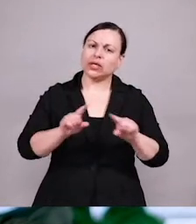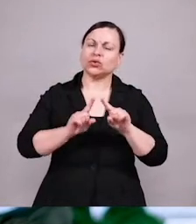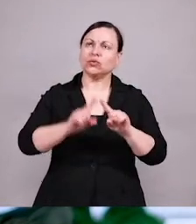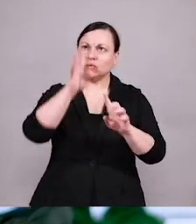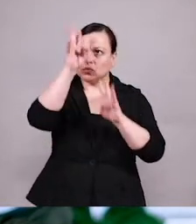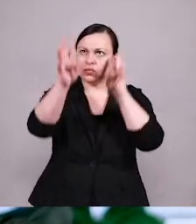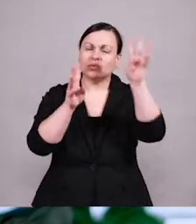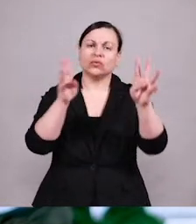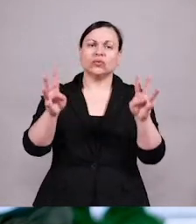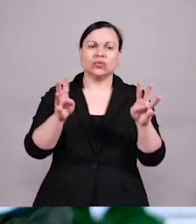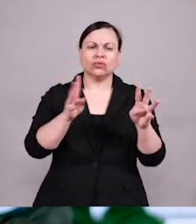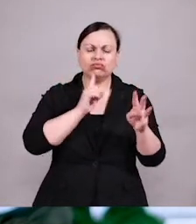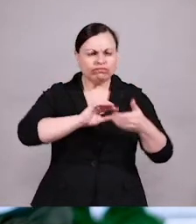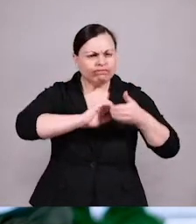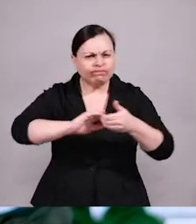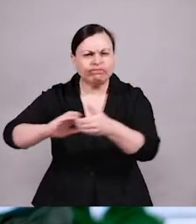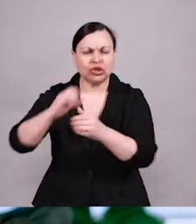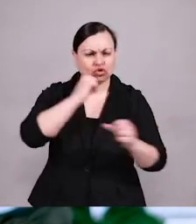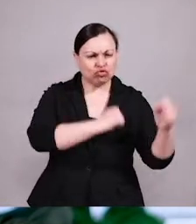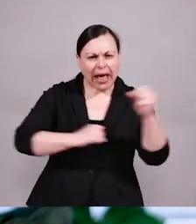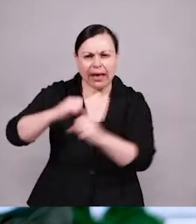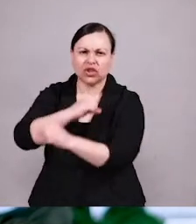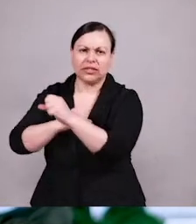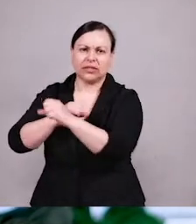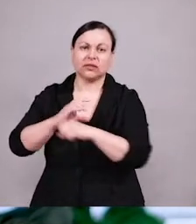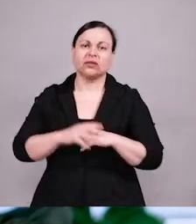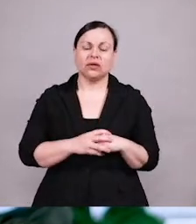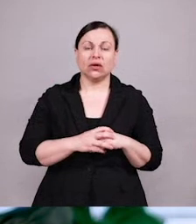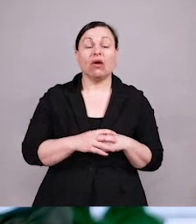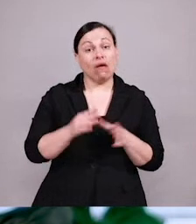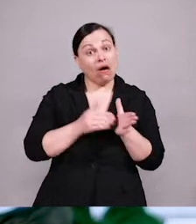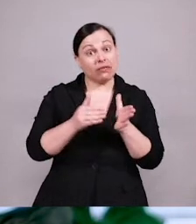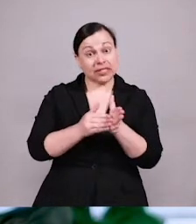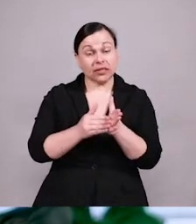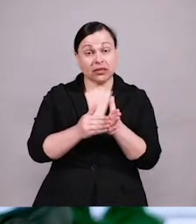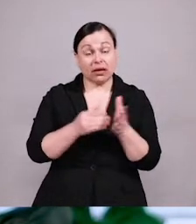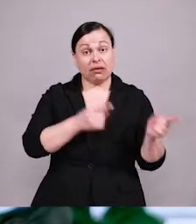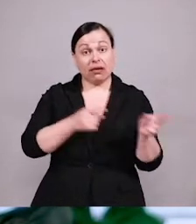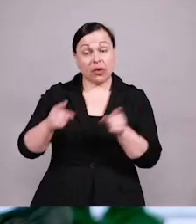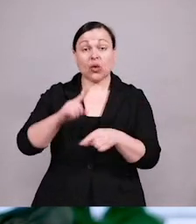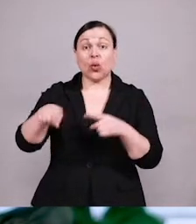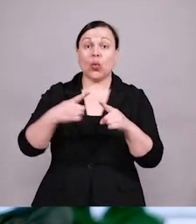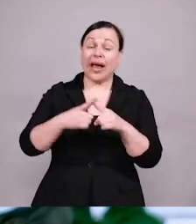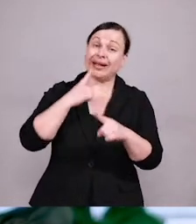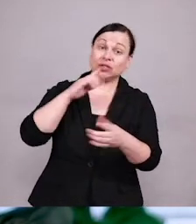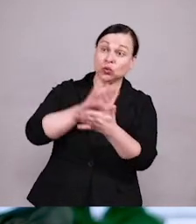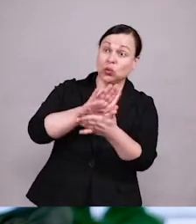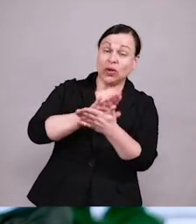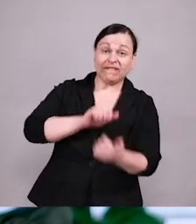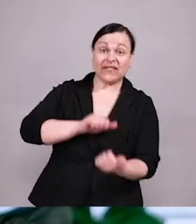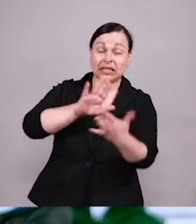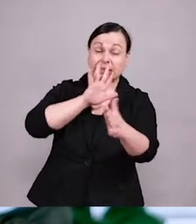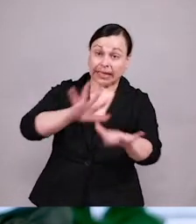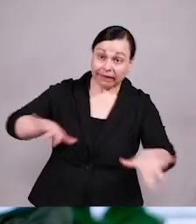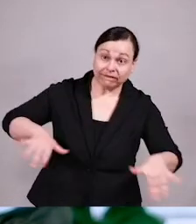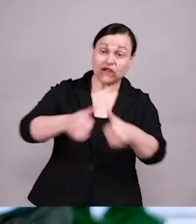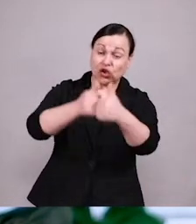strategies. As is often the case when an institution faces adversity, many of us saw for the